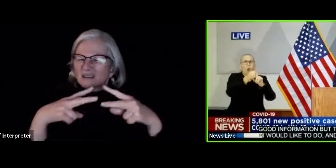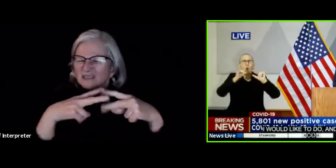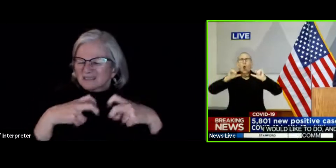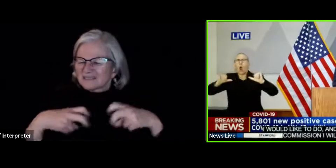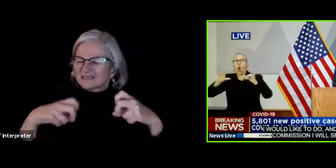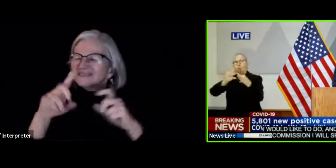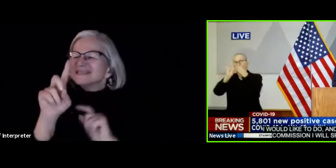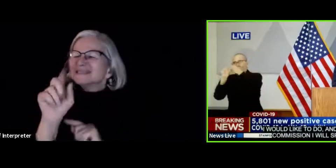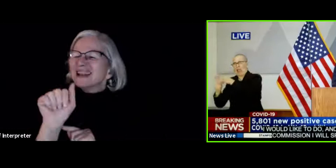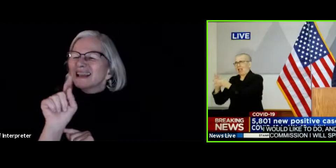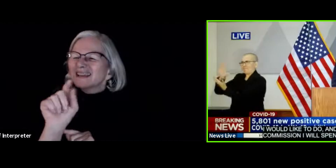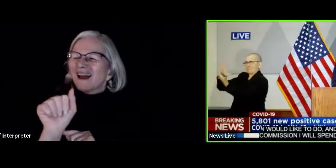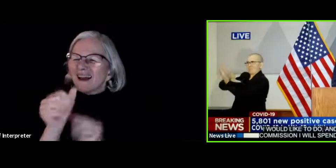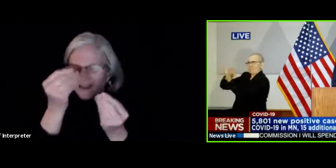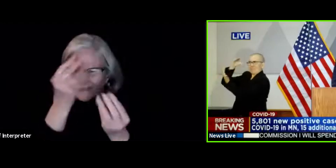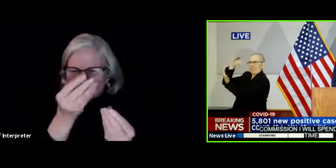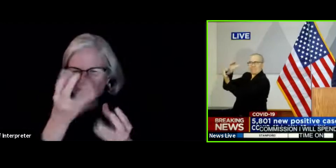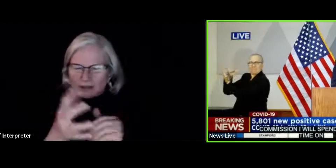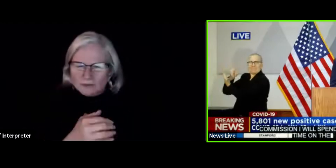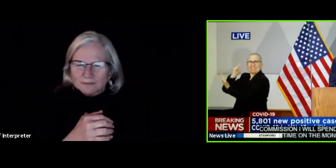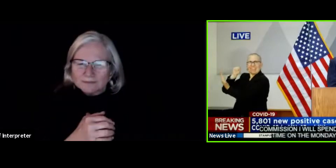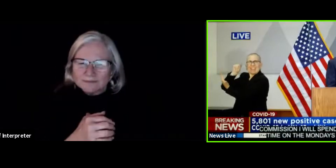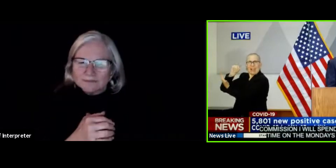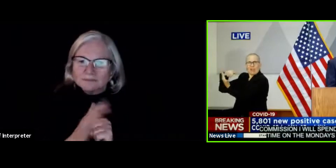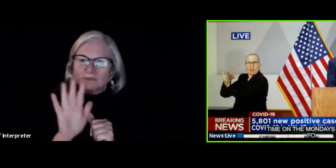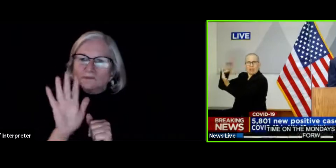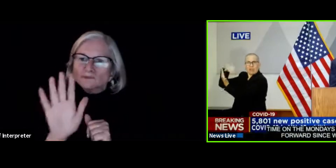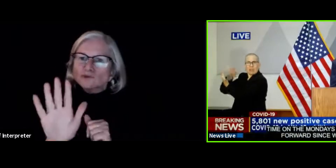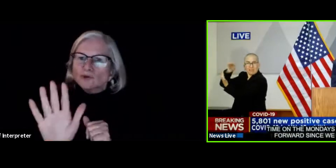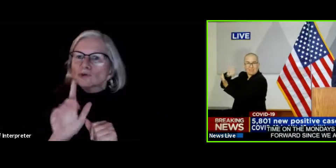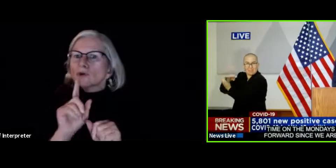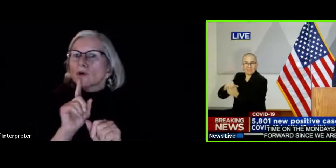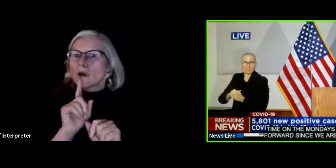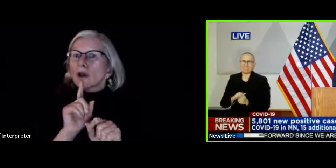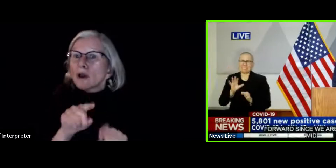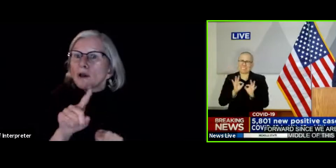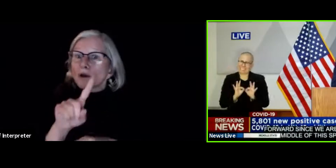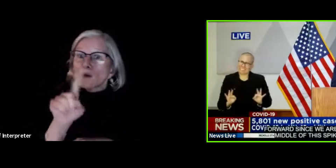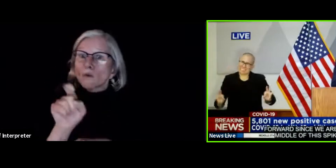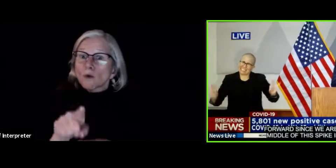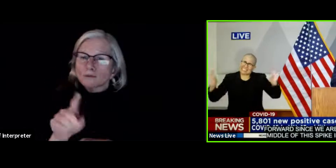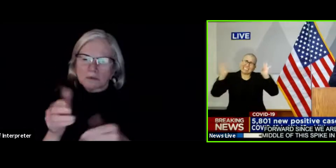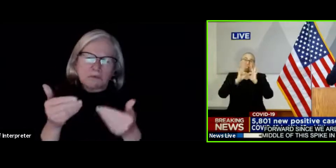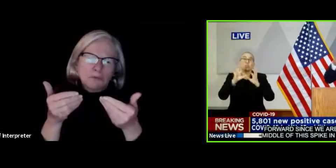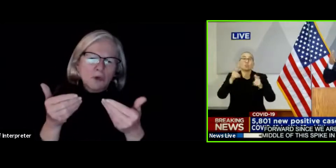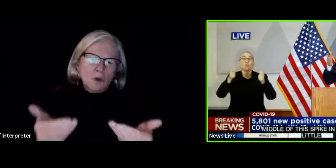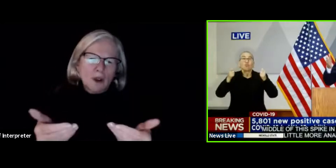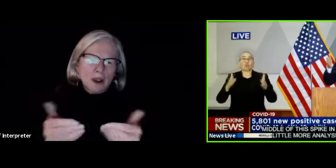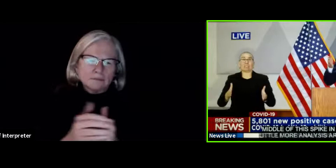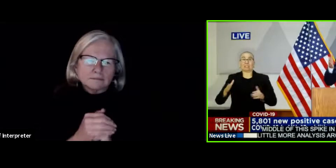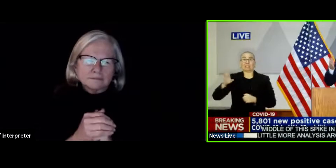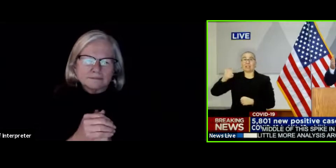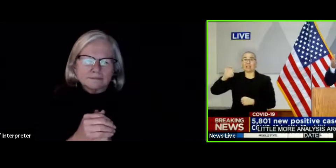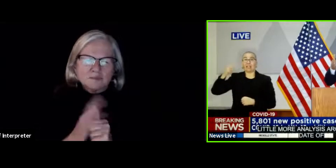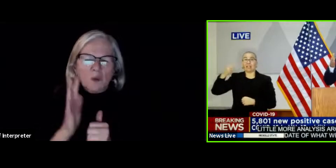ON THAT BECAUSE I THINK IT'S REALLY IMPORTANT, AGAIN, DIRECTOR EHRESMANN AND OTHERS HAVE TALKED ABOUT THAT LAG PERIODS IN A